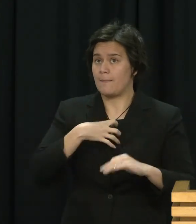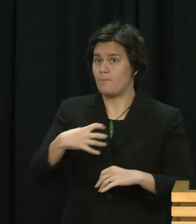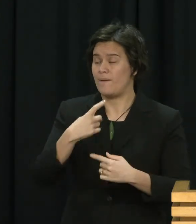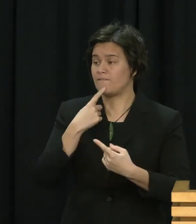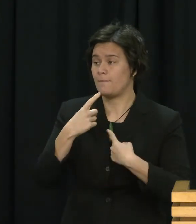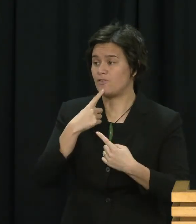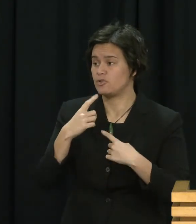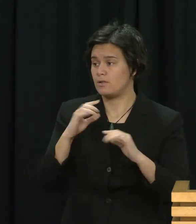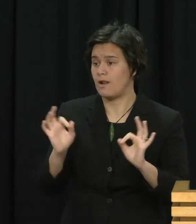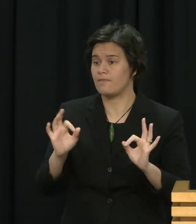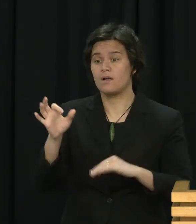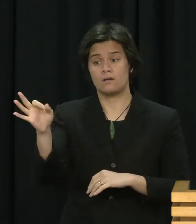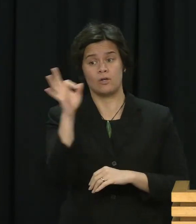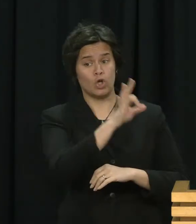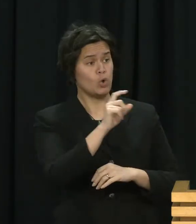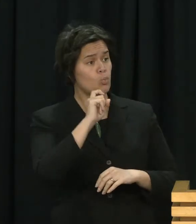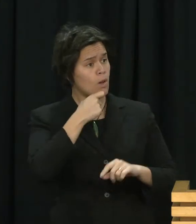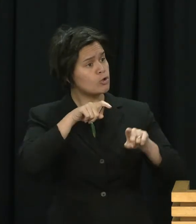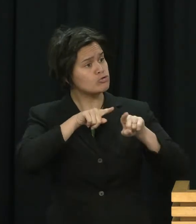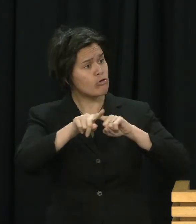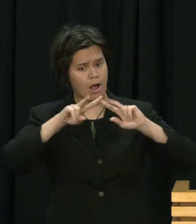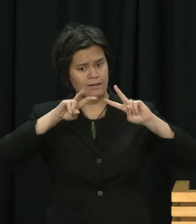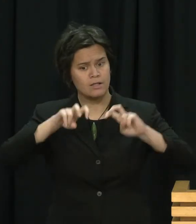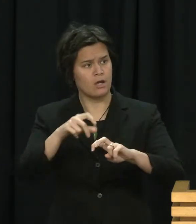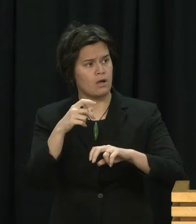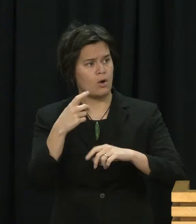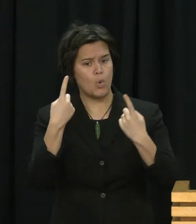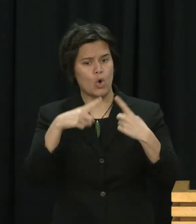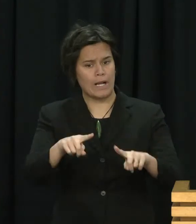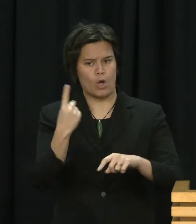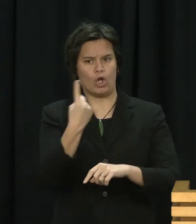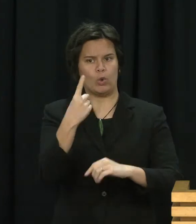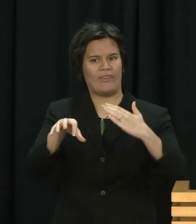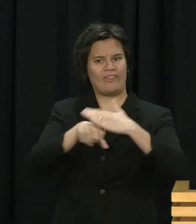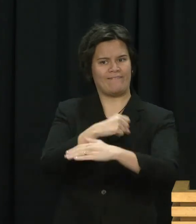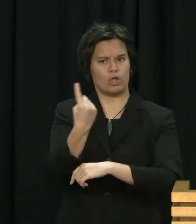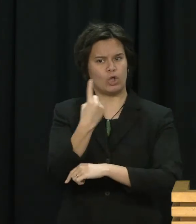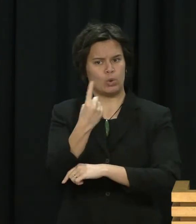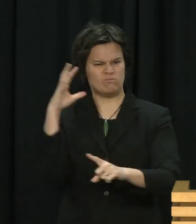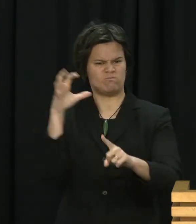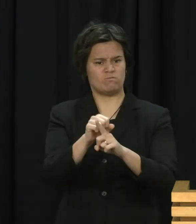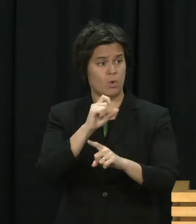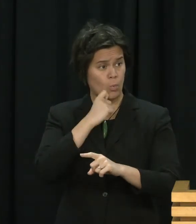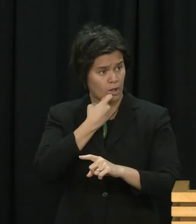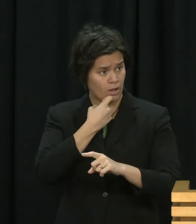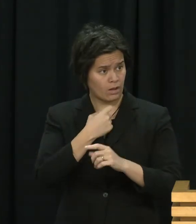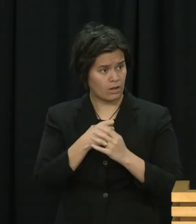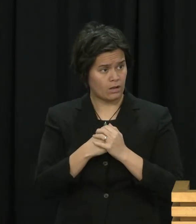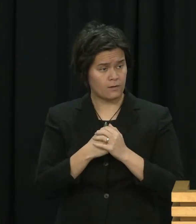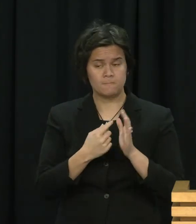I don't have further information on that but I'll ask my team for